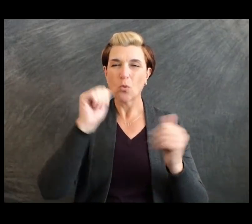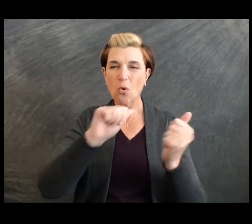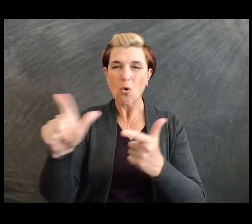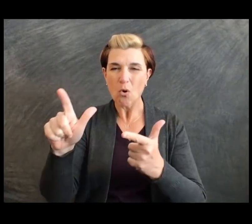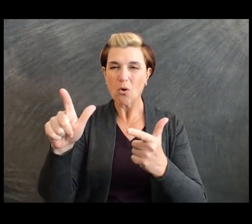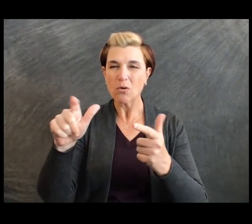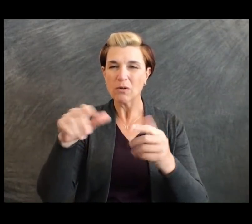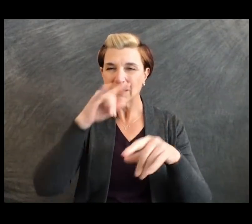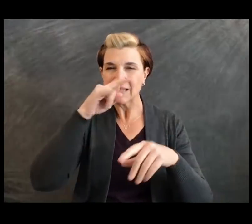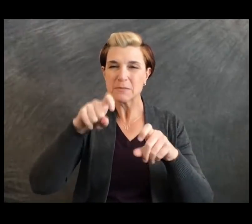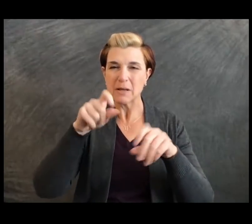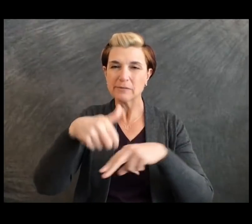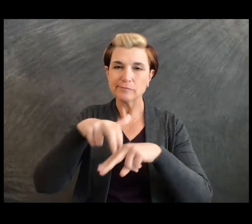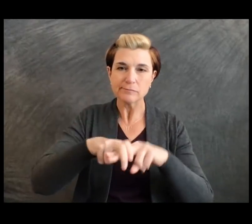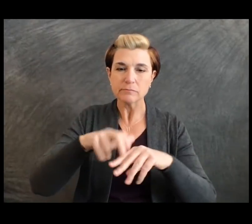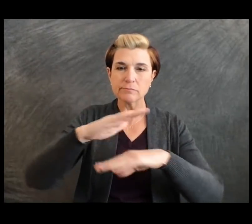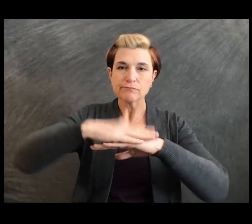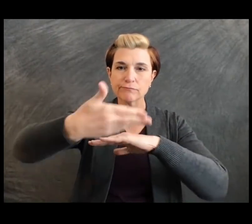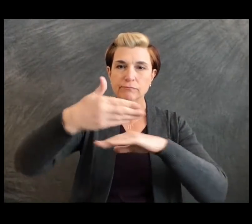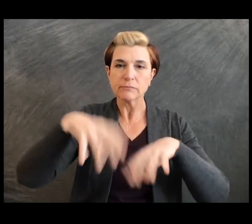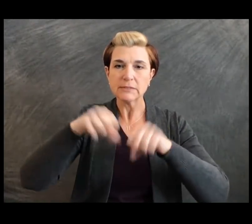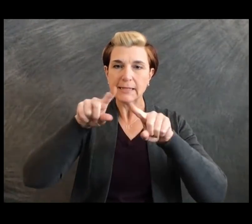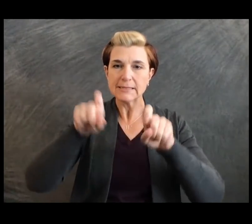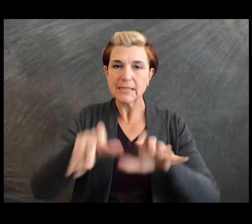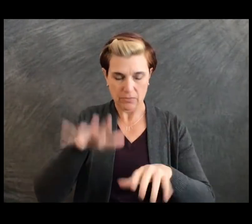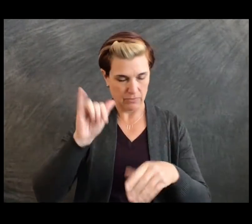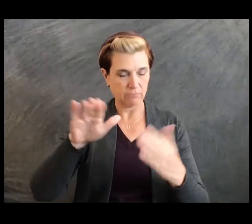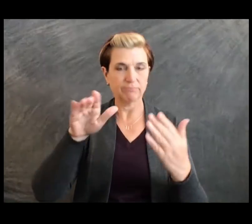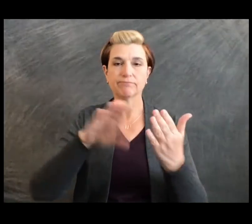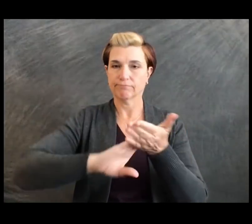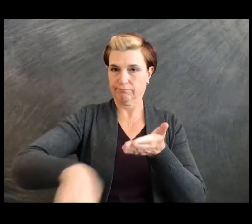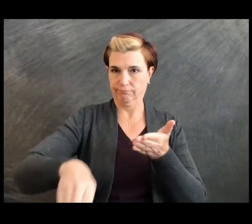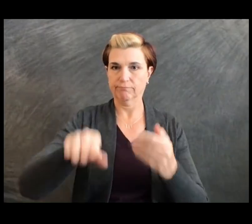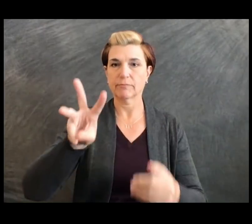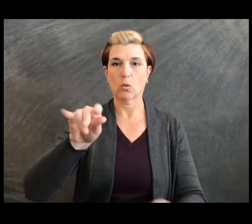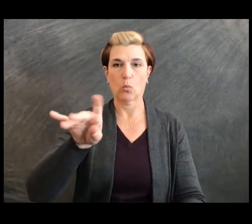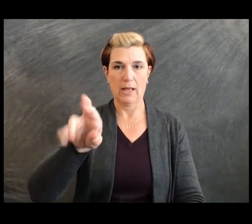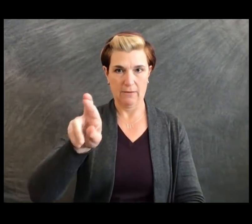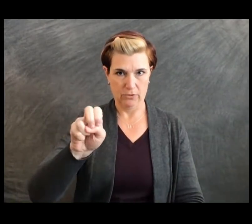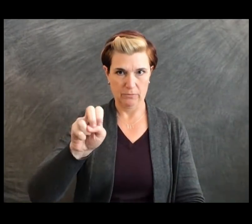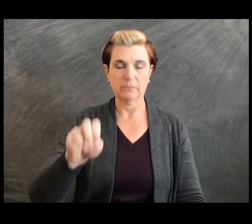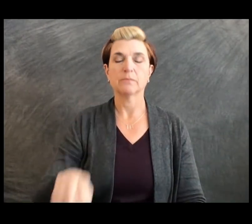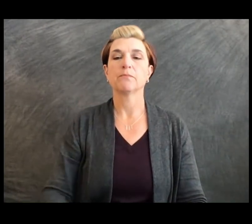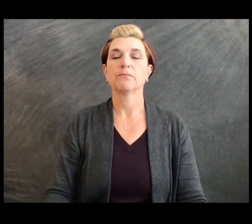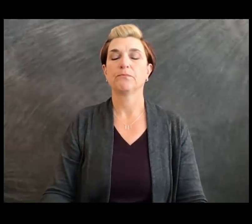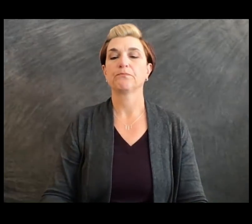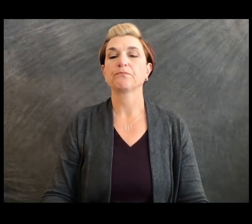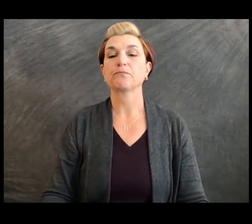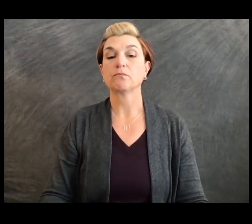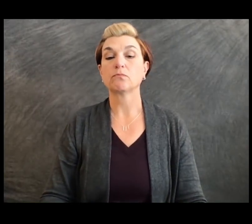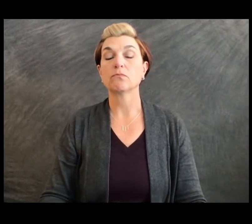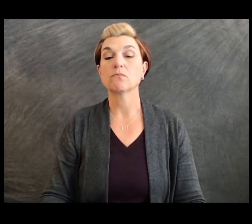so we are waiving that I would imagine it's probably the first time ever that's